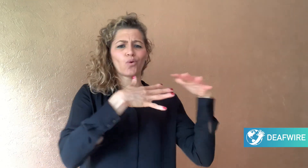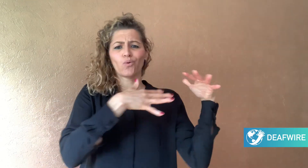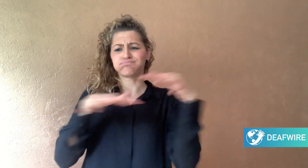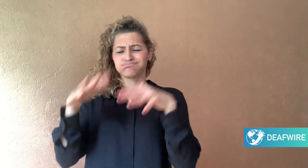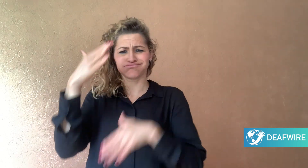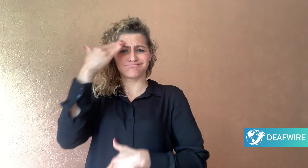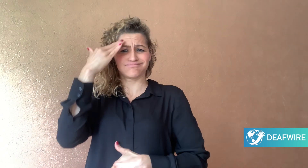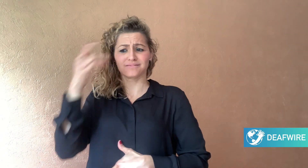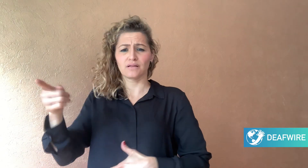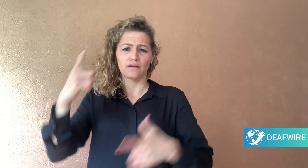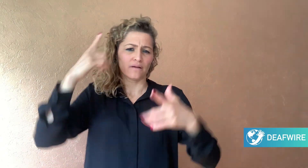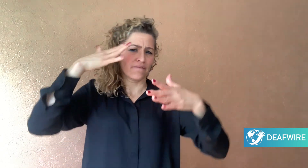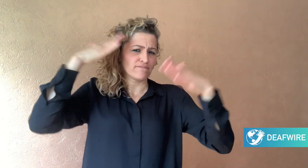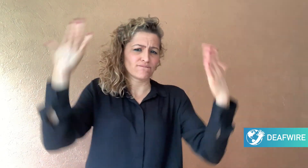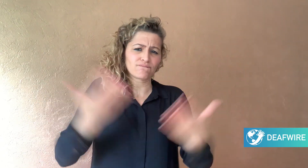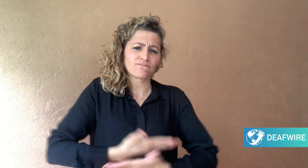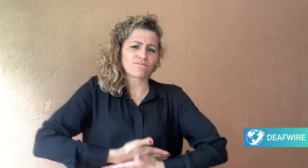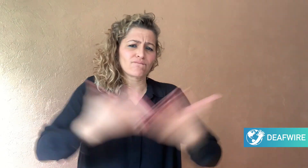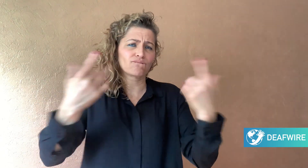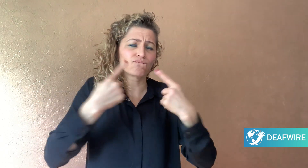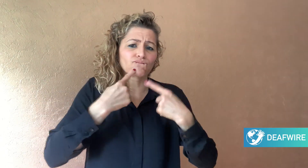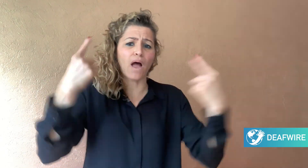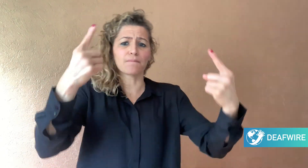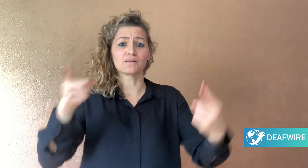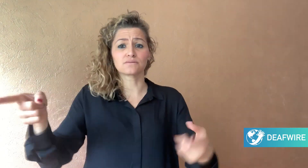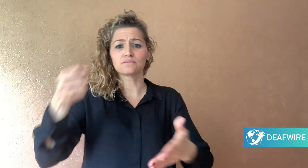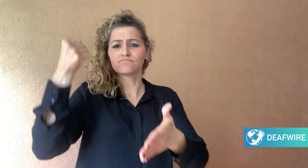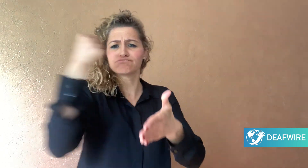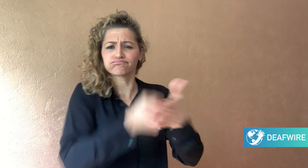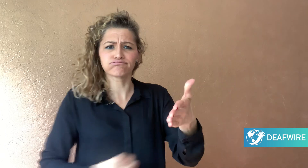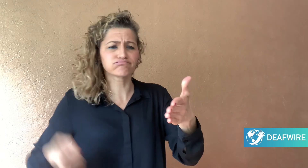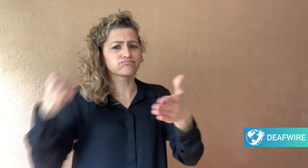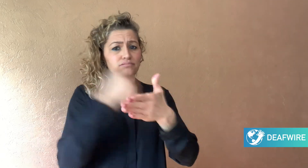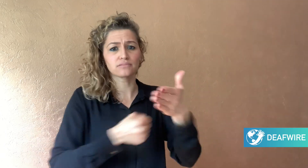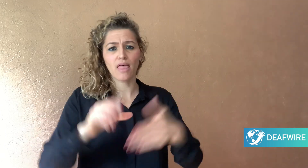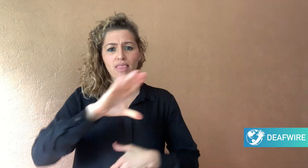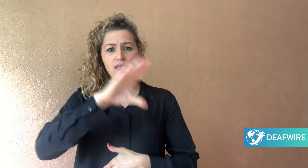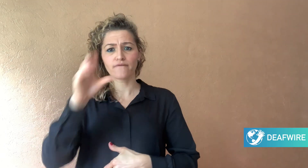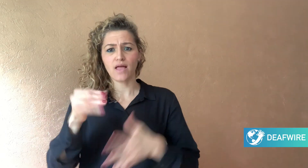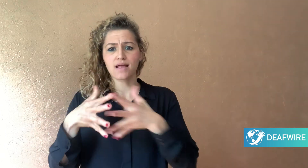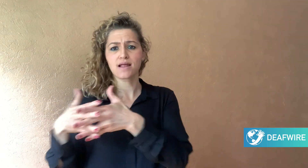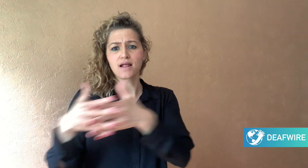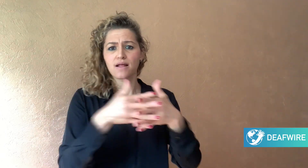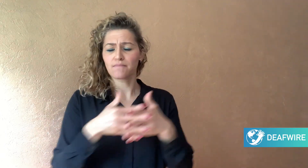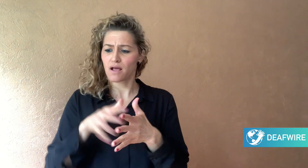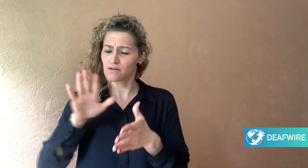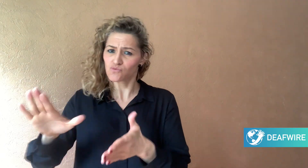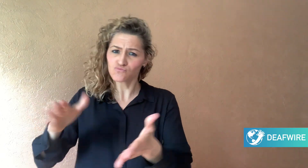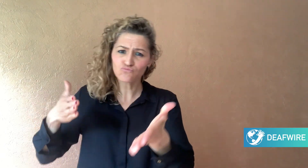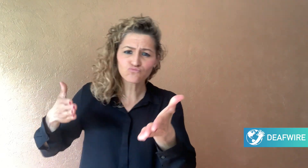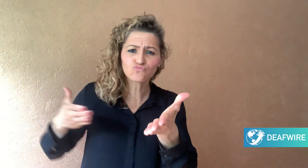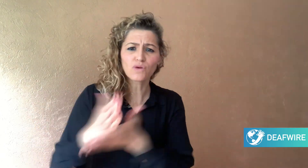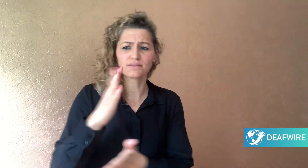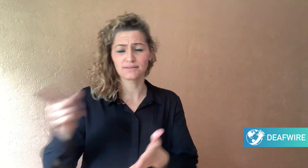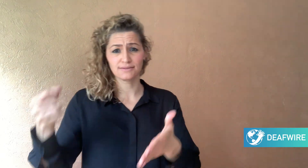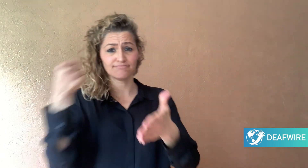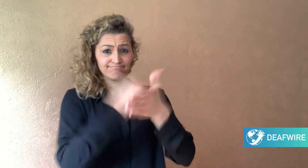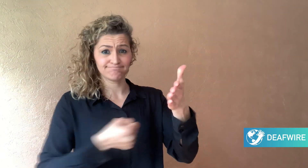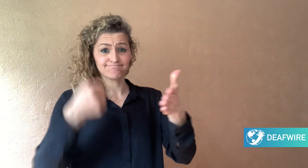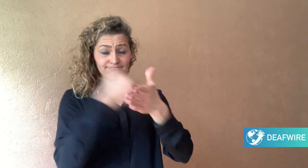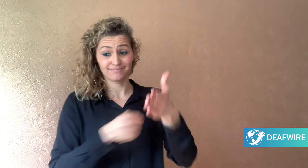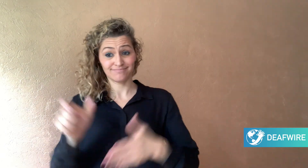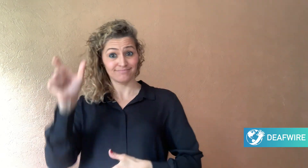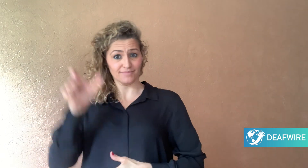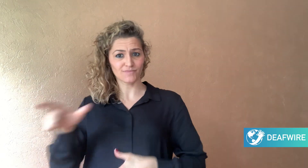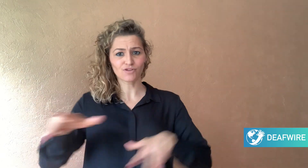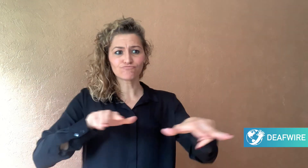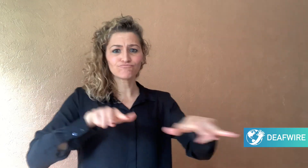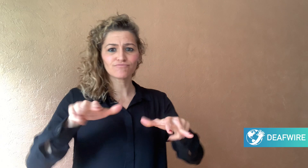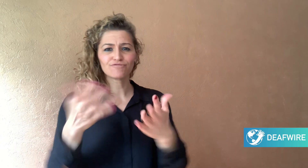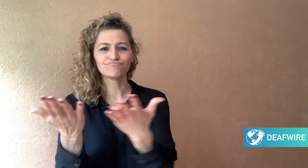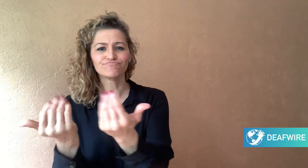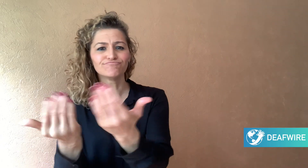of African American rights organized peaceful protests and